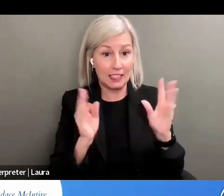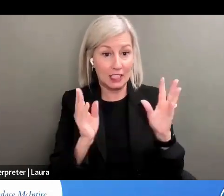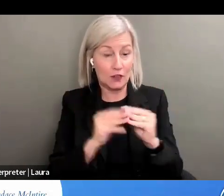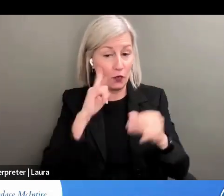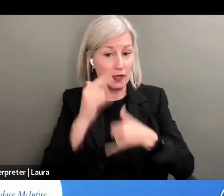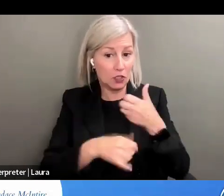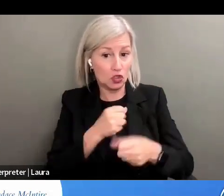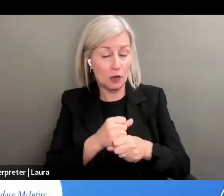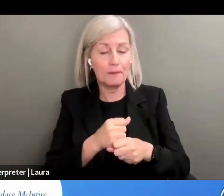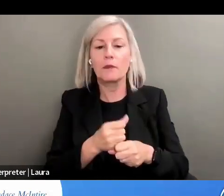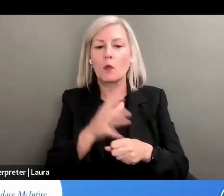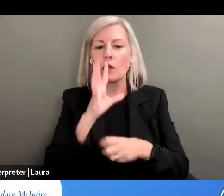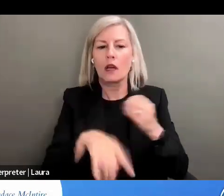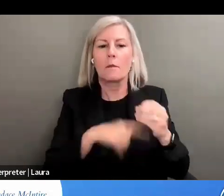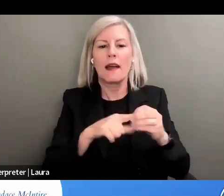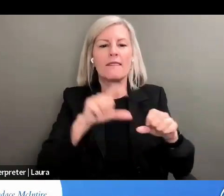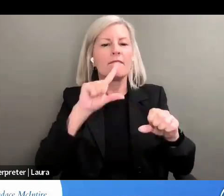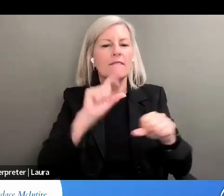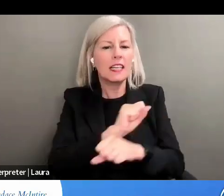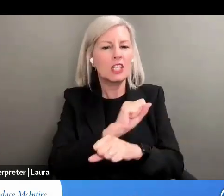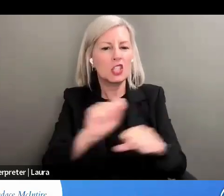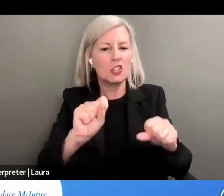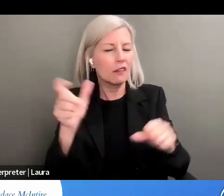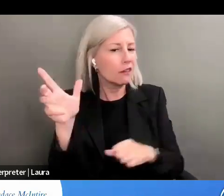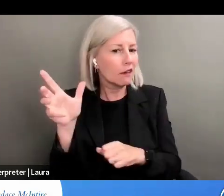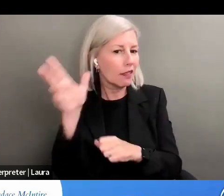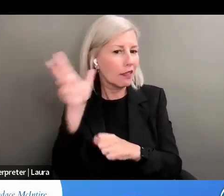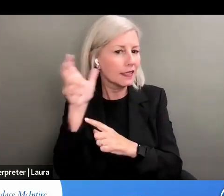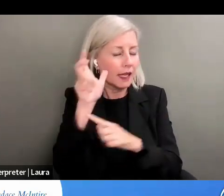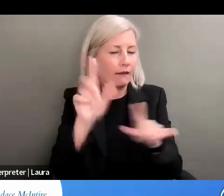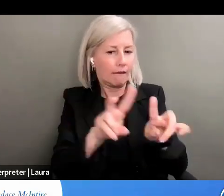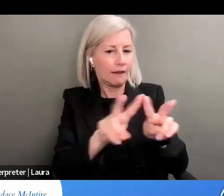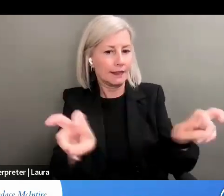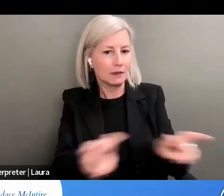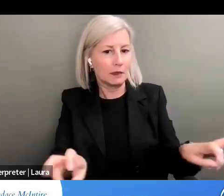We are talking about functional listening assessments. Everyone's favorite, we know.